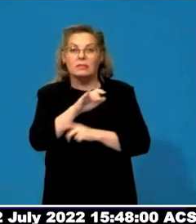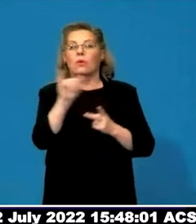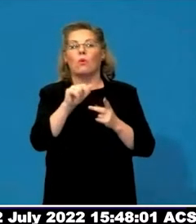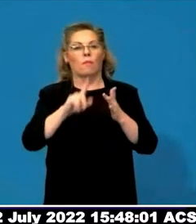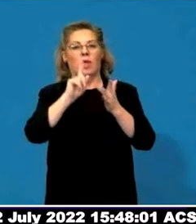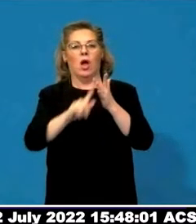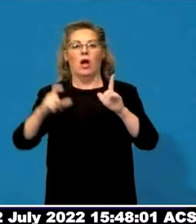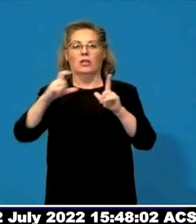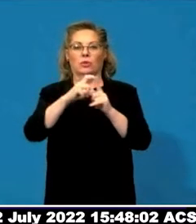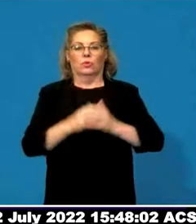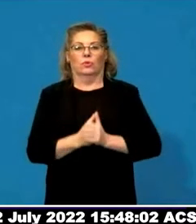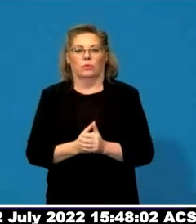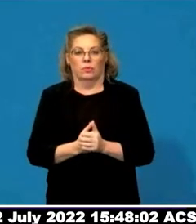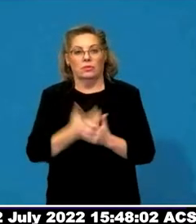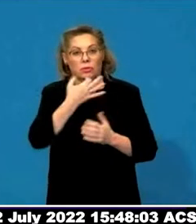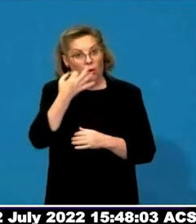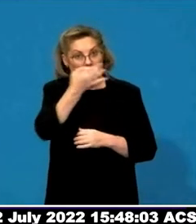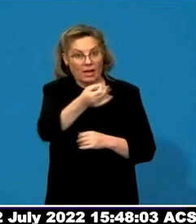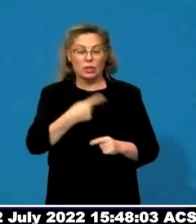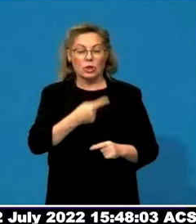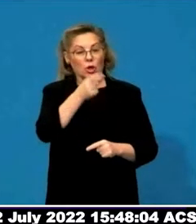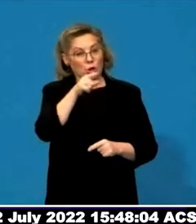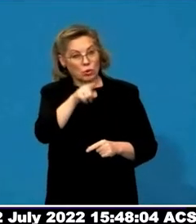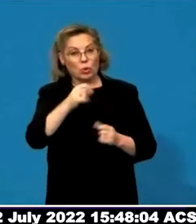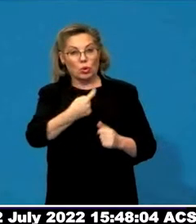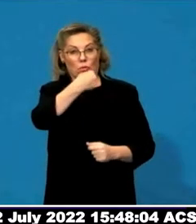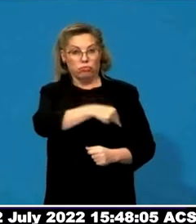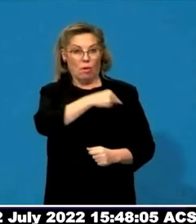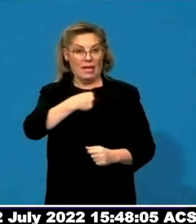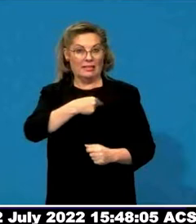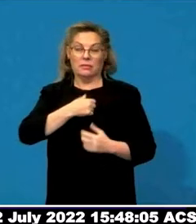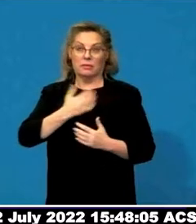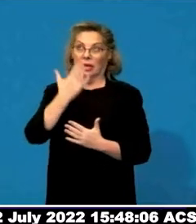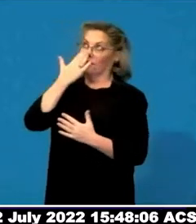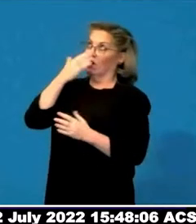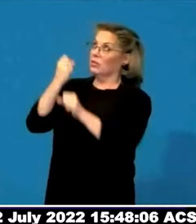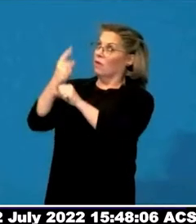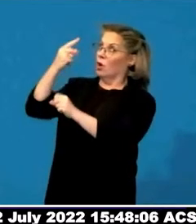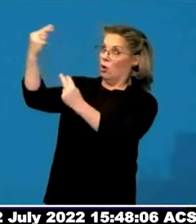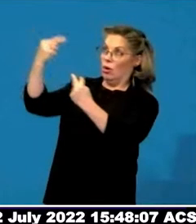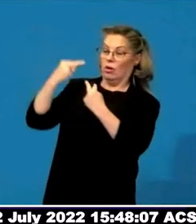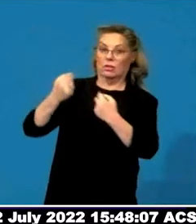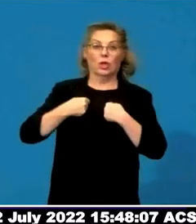Do you all swear by Almighty God that the evidence which you shall give